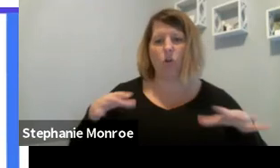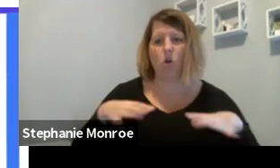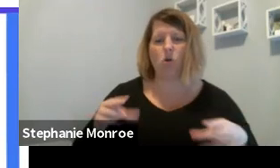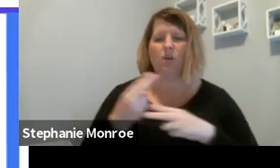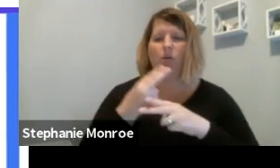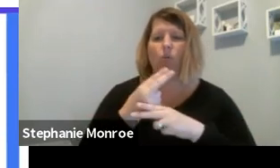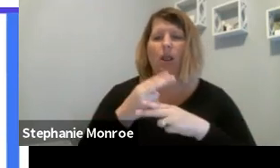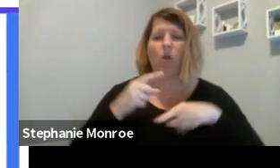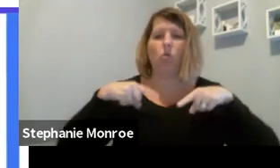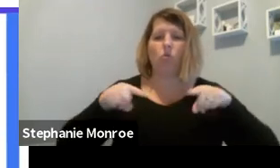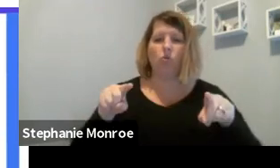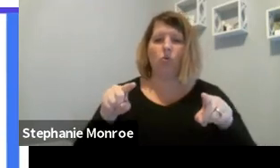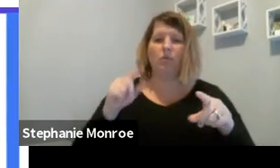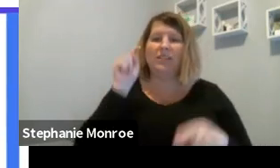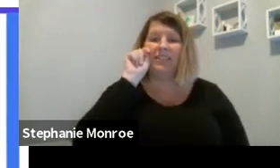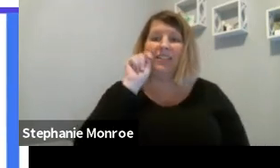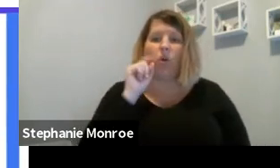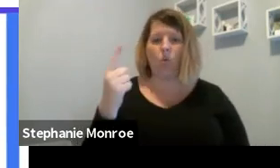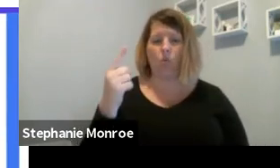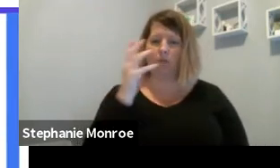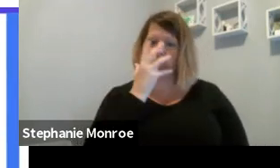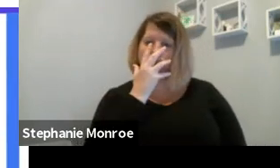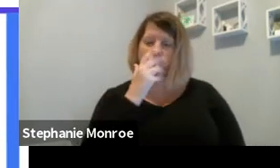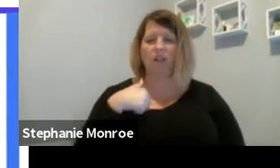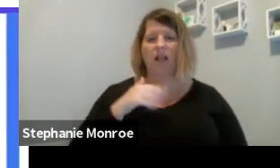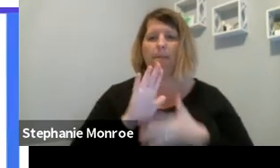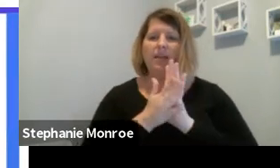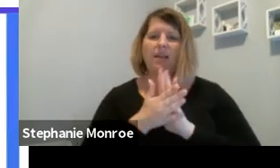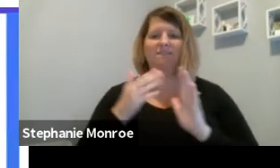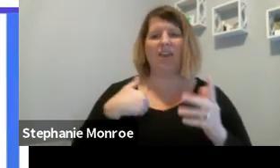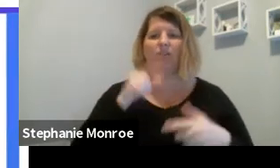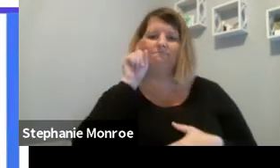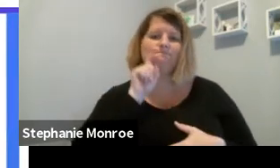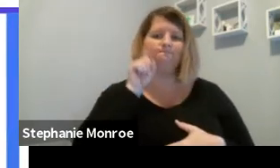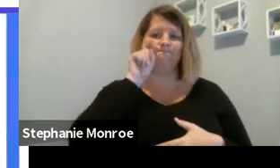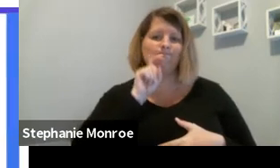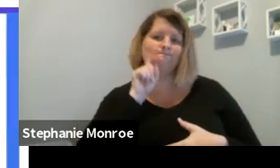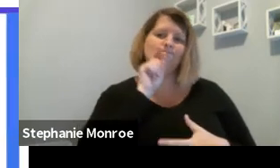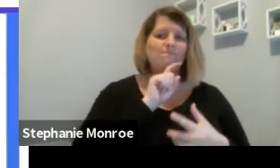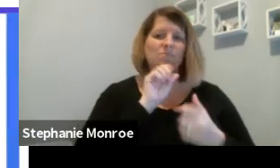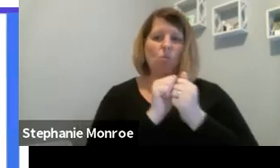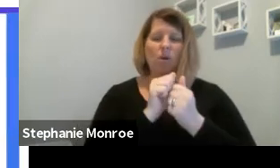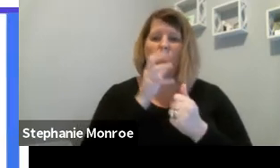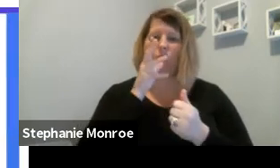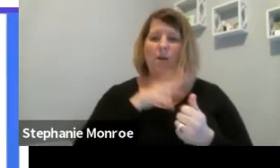Through my adolescence, one of the outfits I wore was promiscuity. I became very promiscuous with young ladies. You know, I had to have a lot of girlfriends